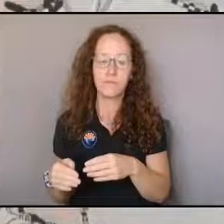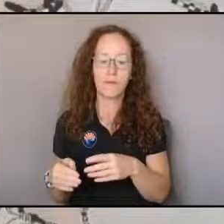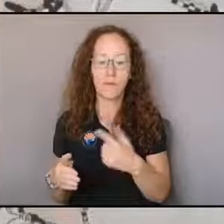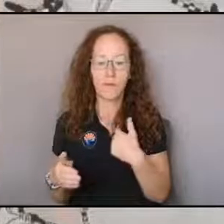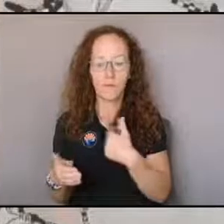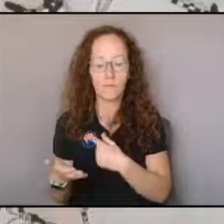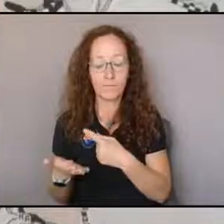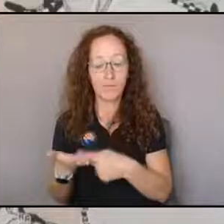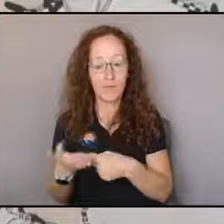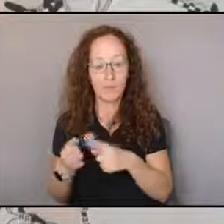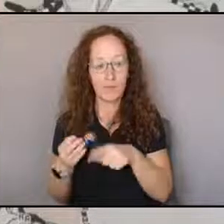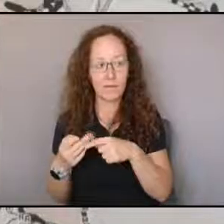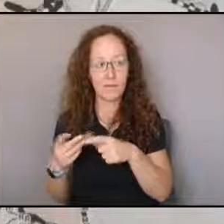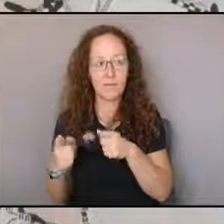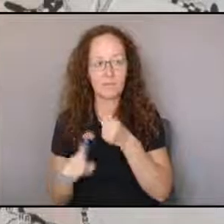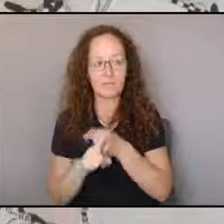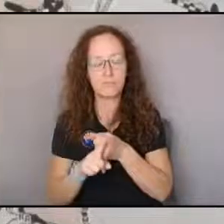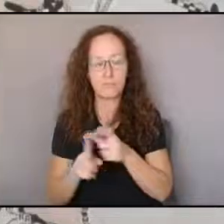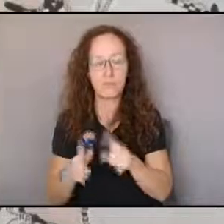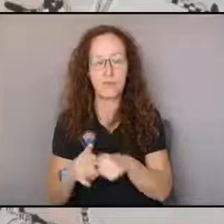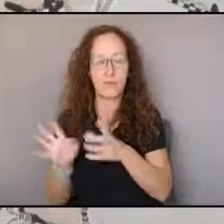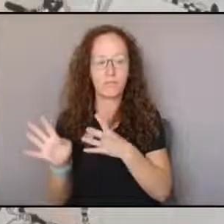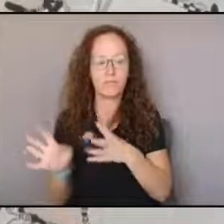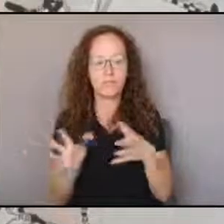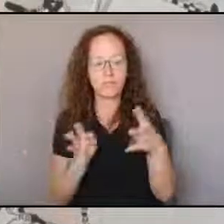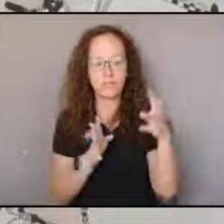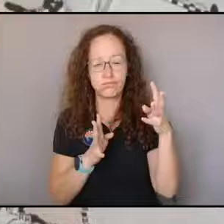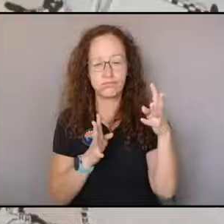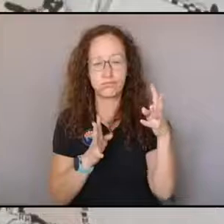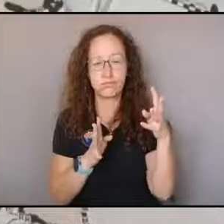MOVING INTO THIS WIND EVENT AND THE LINE HAVING A